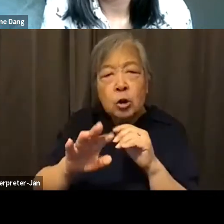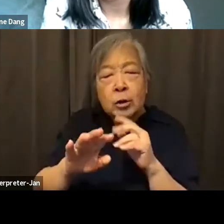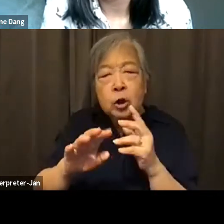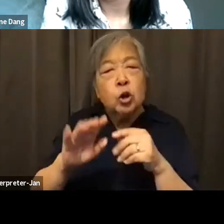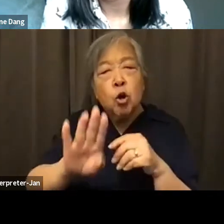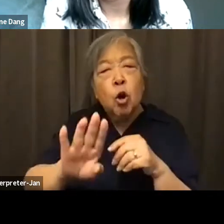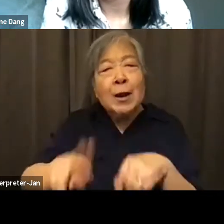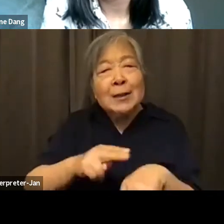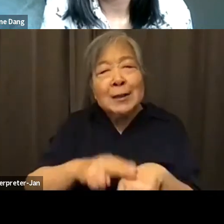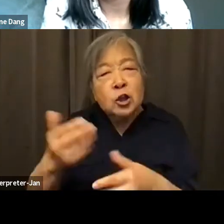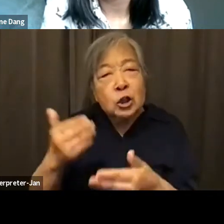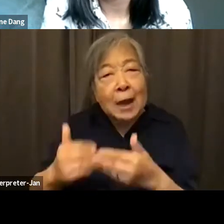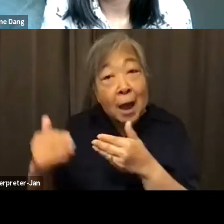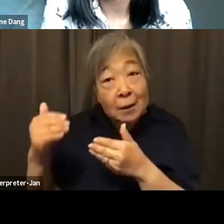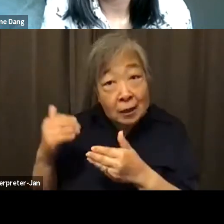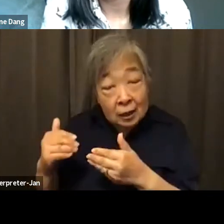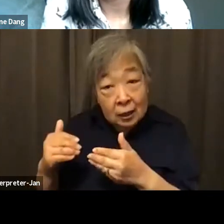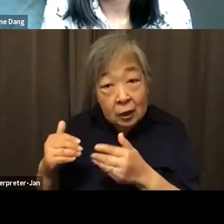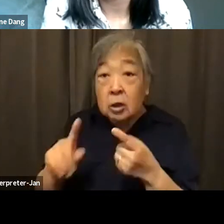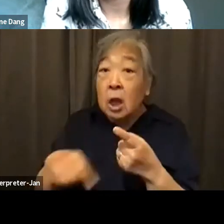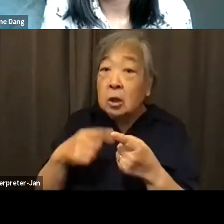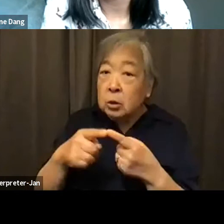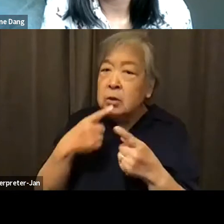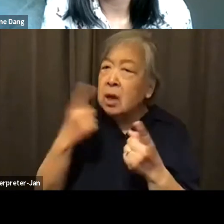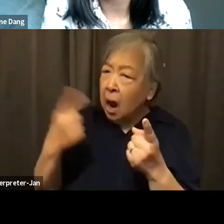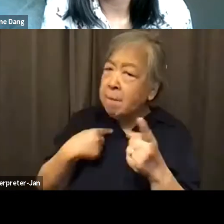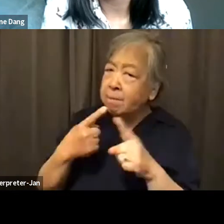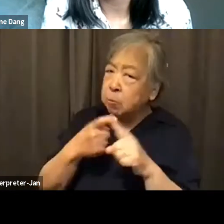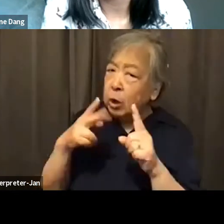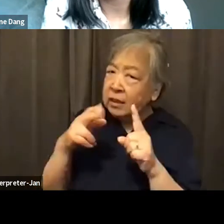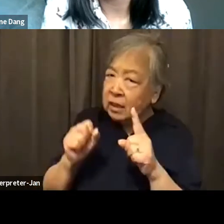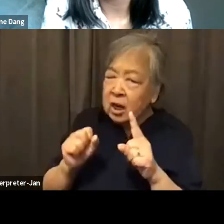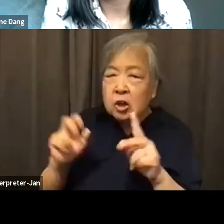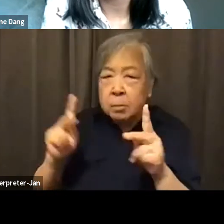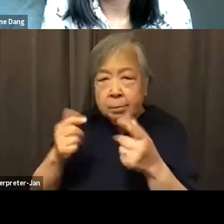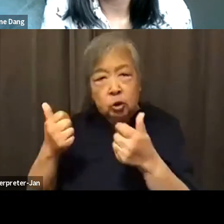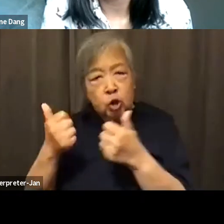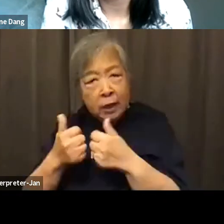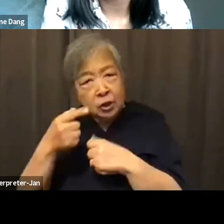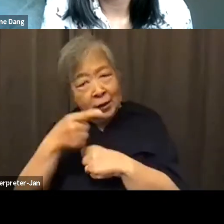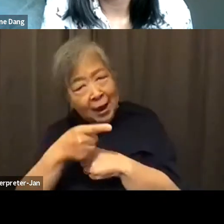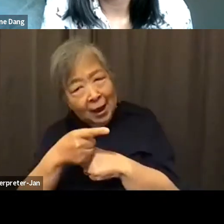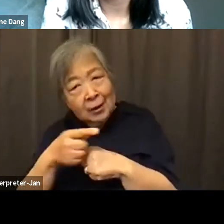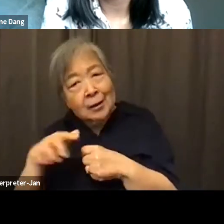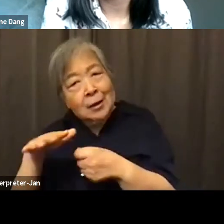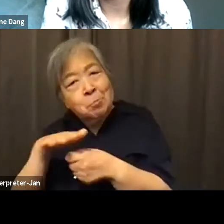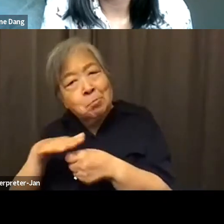As someone from the United States, like, when you were traveling, did local people question